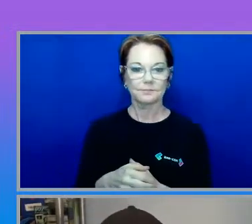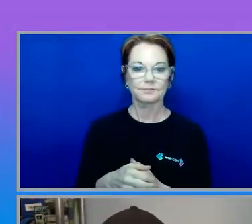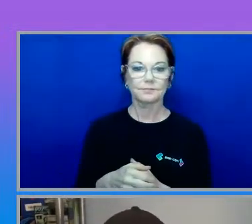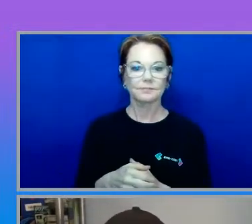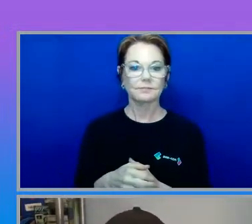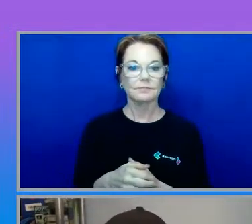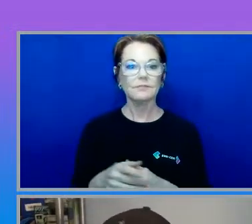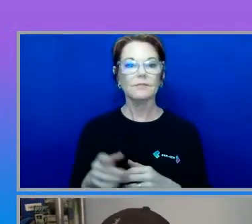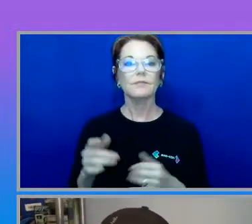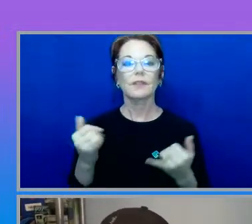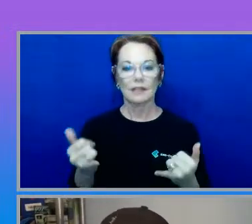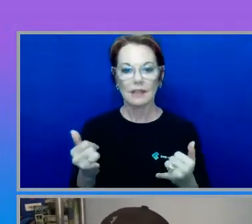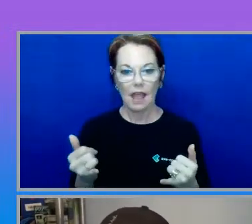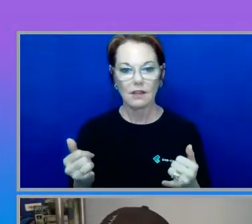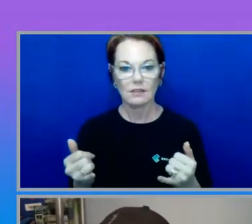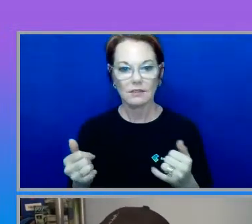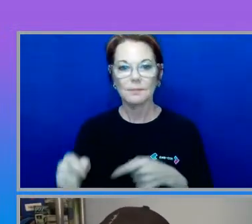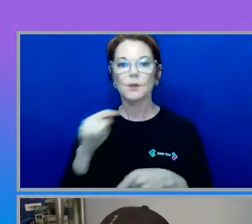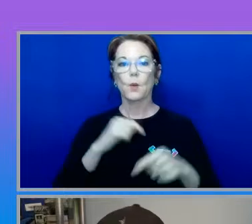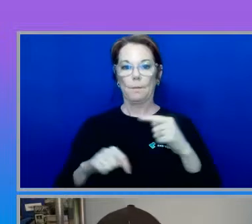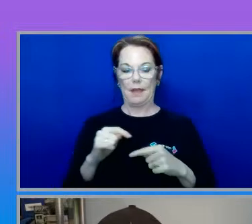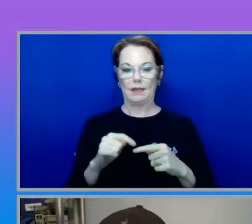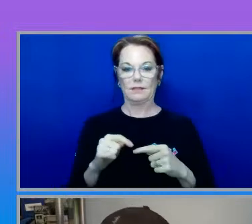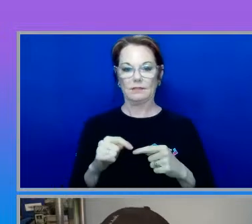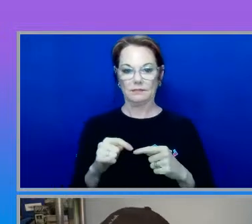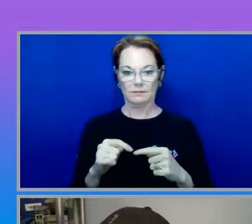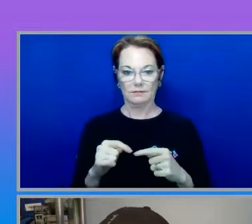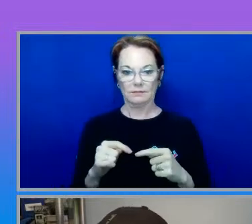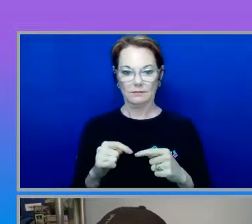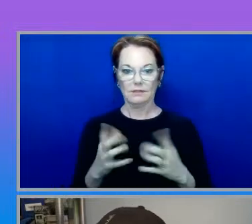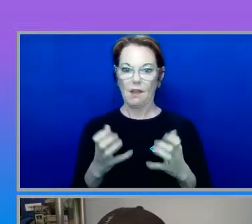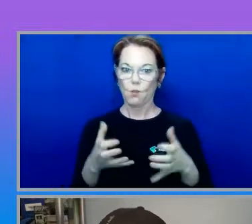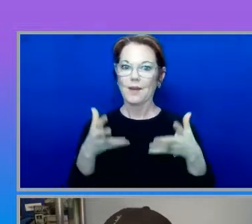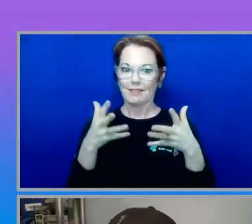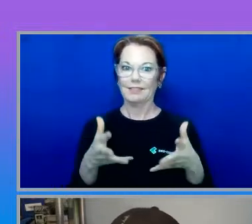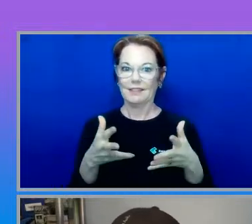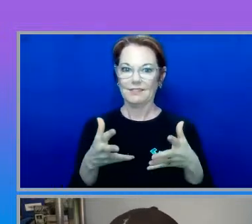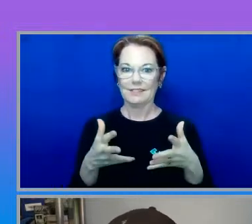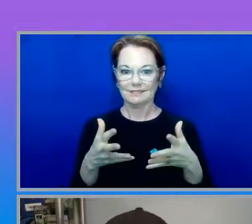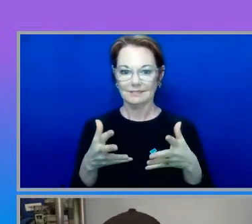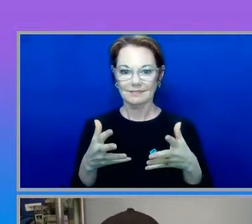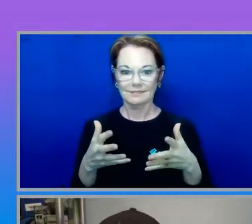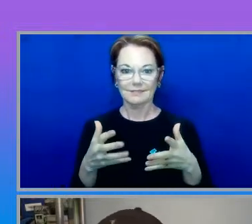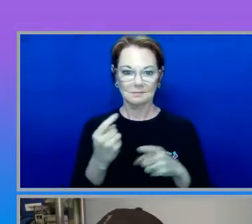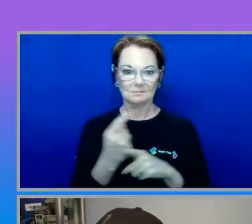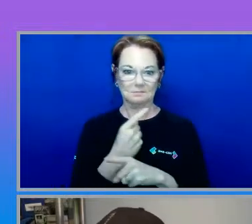All right. So again, let me take change that back so that I leave